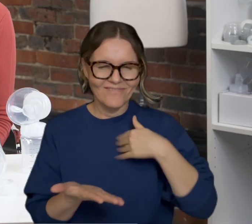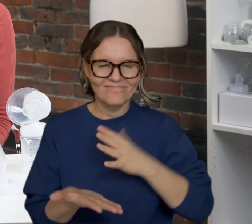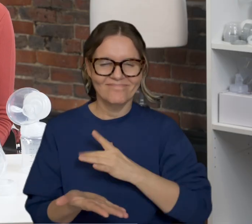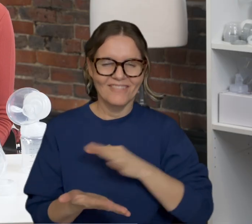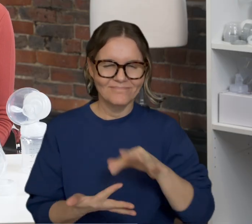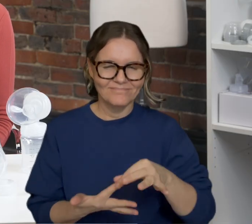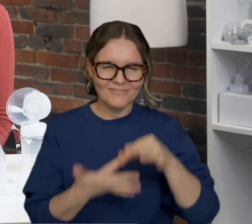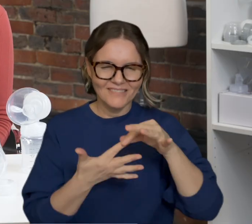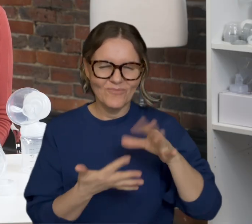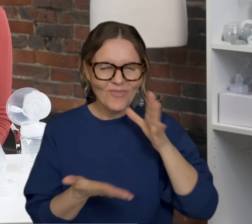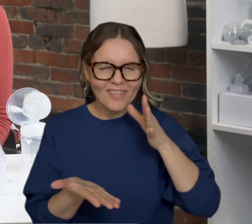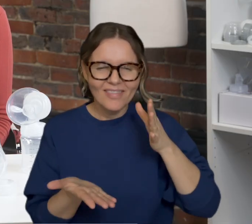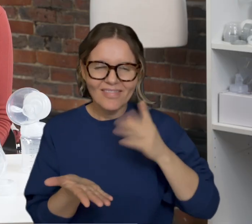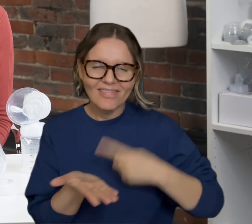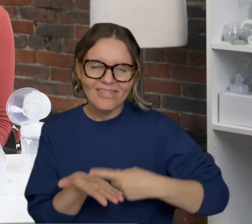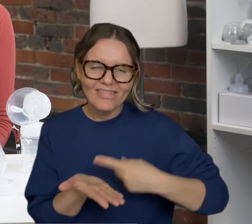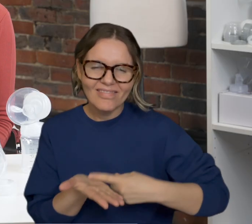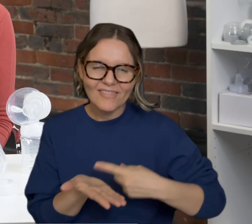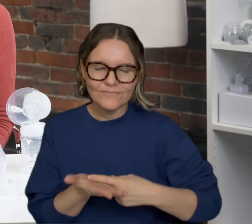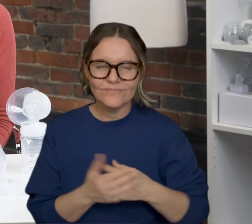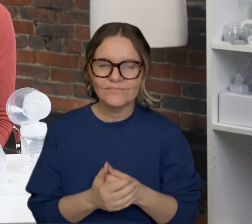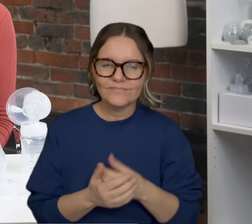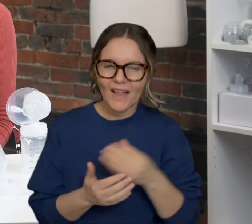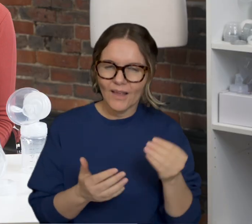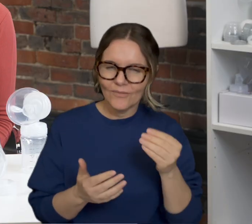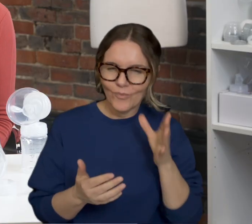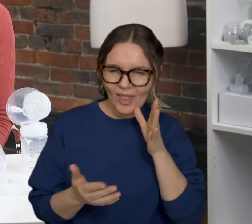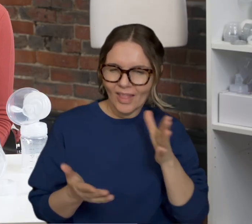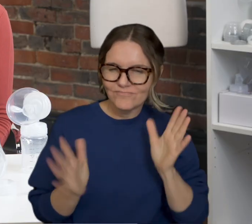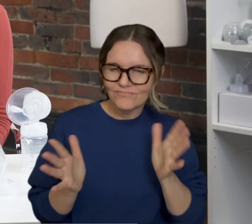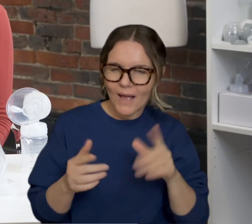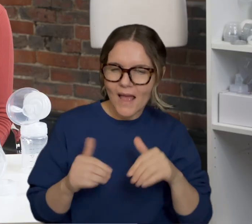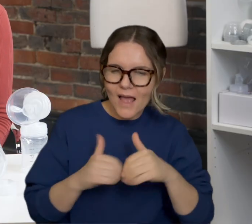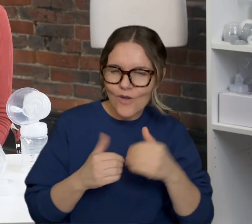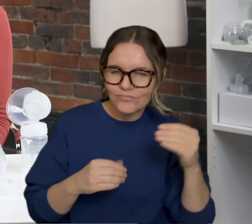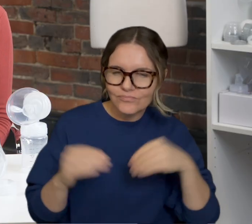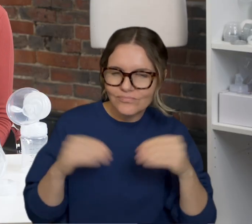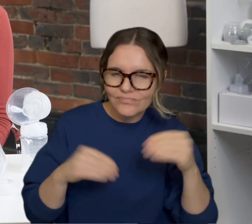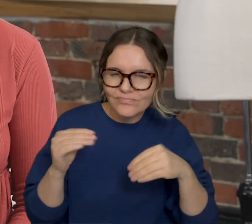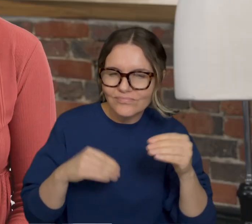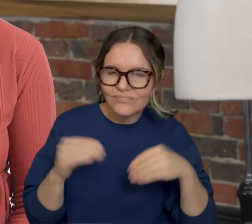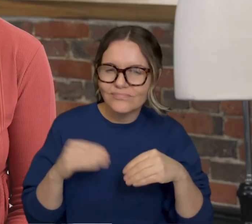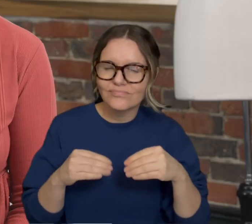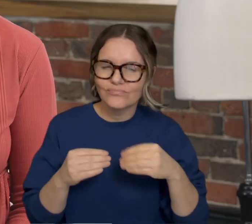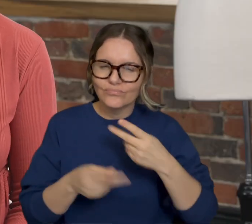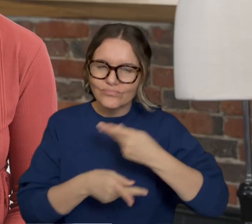box how to assemble it how to use it in care and cleaning of your Cimilre S7 and by the way if you